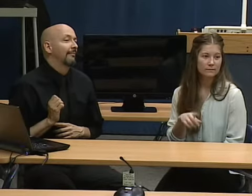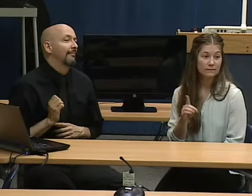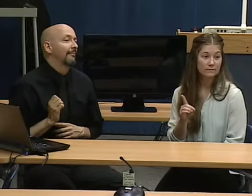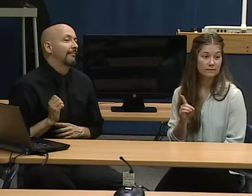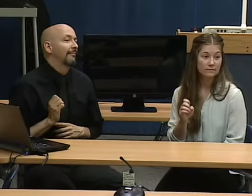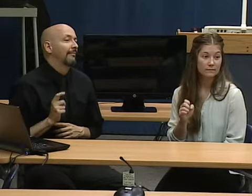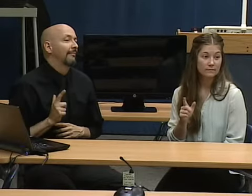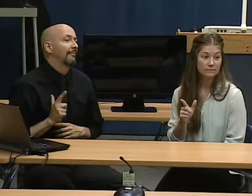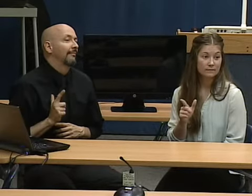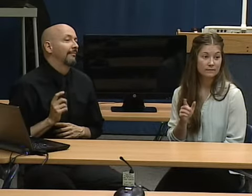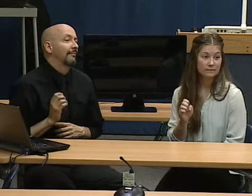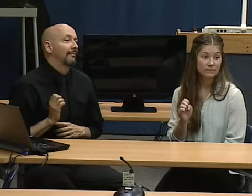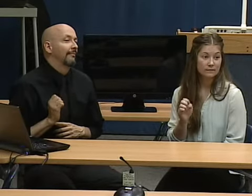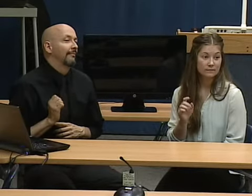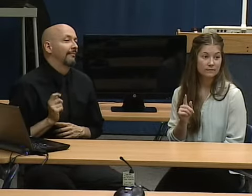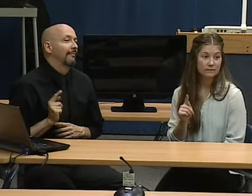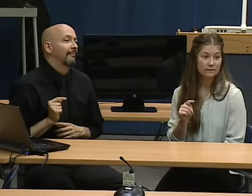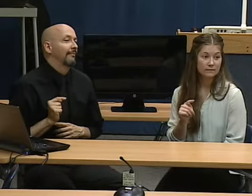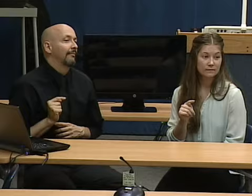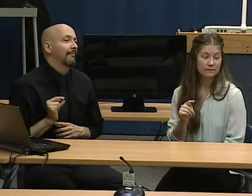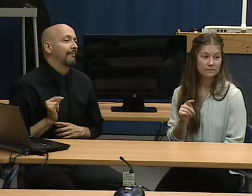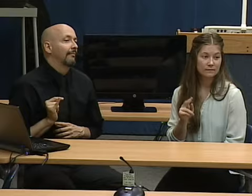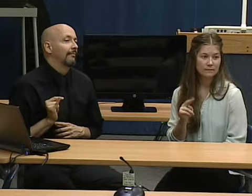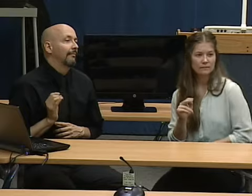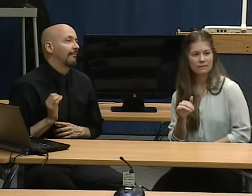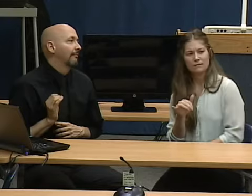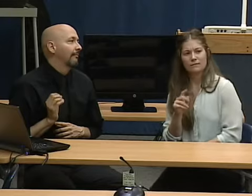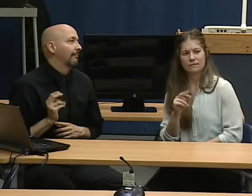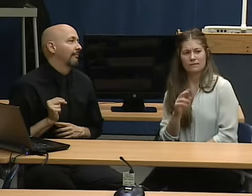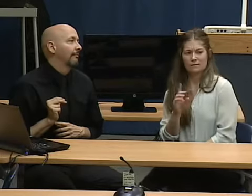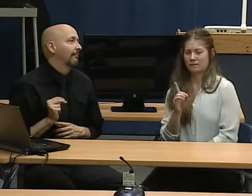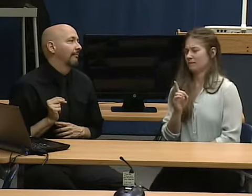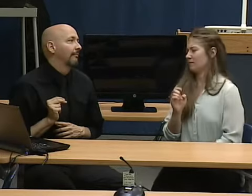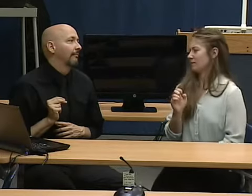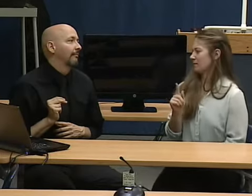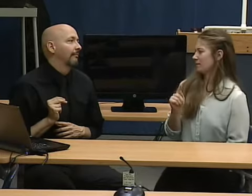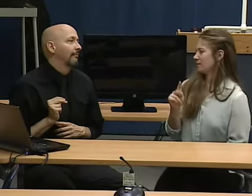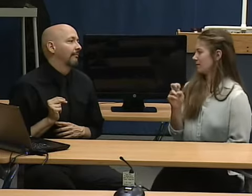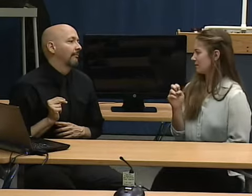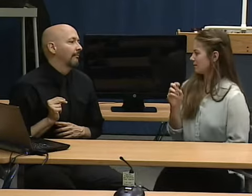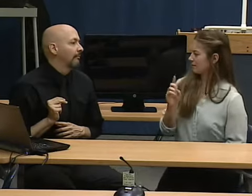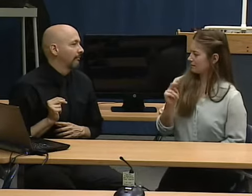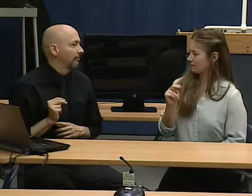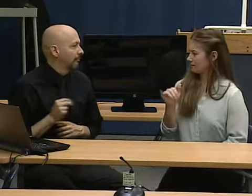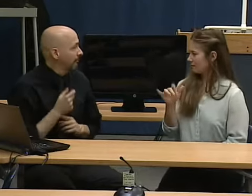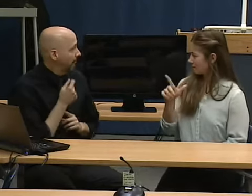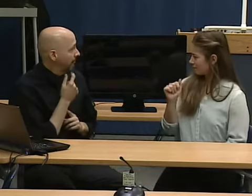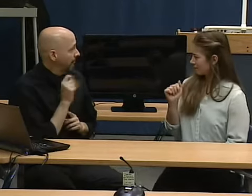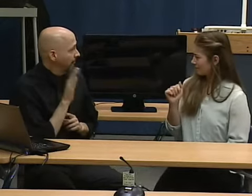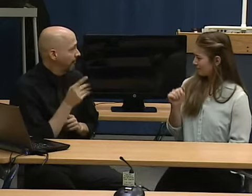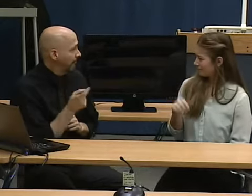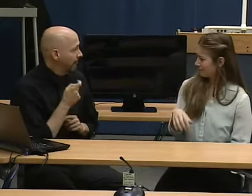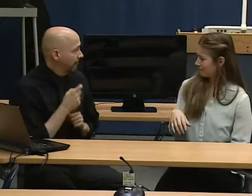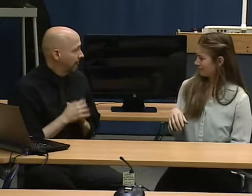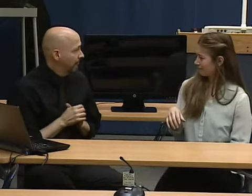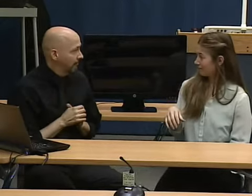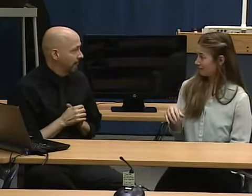D-E-L-E...T... N-Y ... D-E-T-D-N-Y D-E-L-T-E-N-D-Y-L-A? Do you understand it? Deletion?